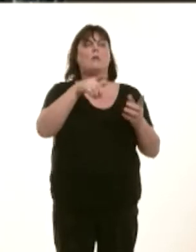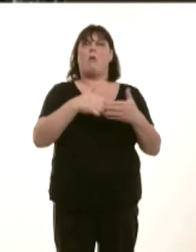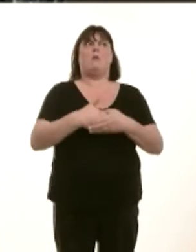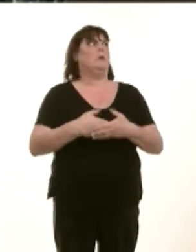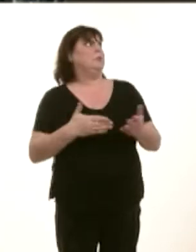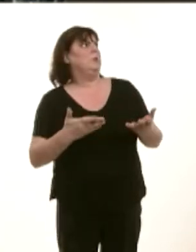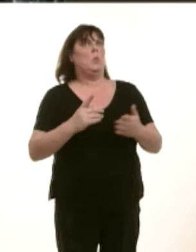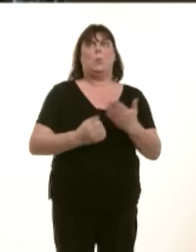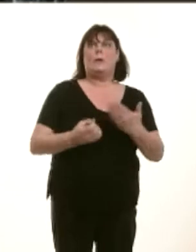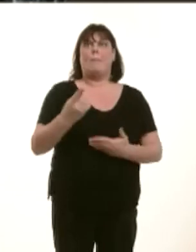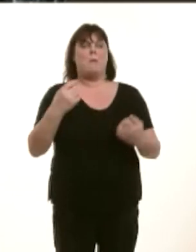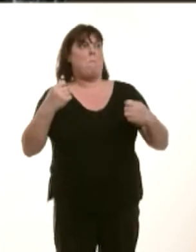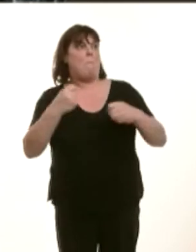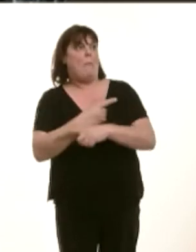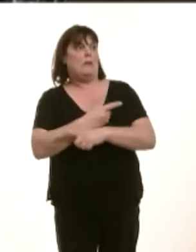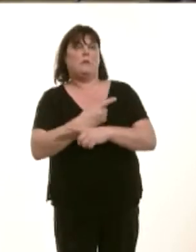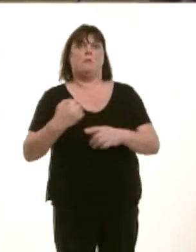stranded, having missed the last mode of transportation home.